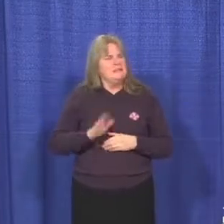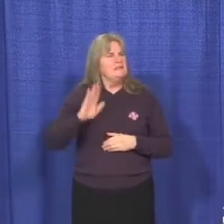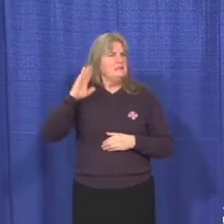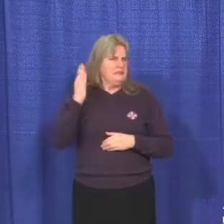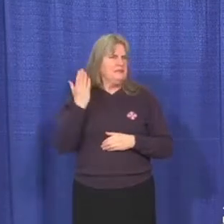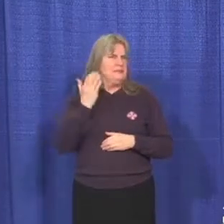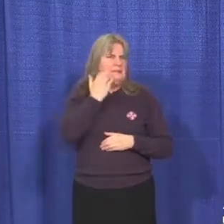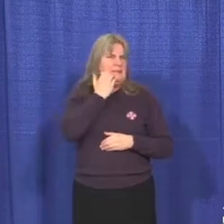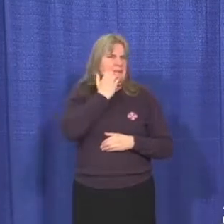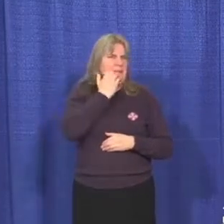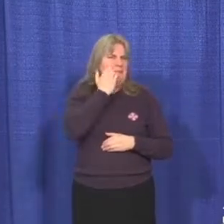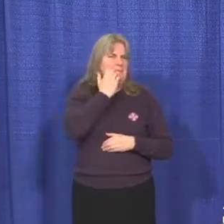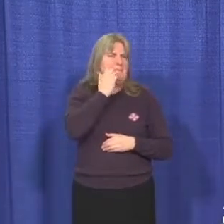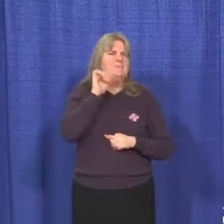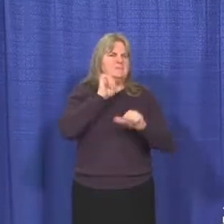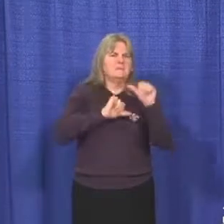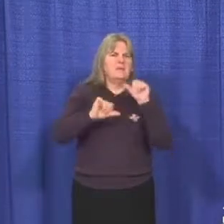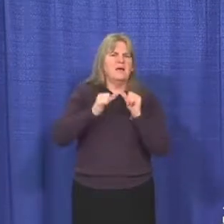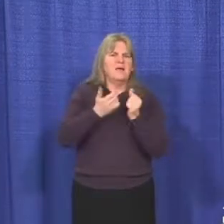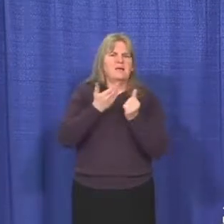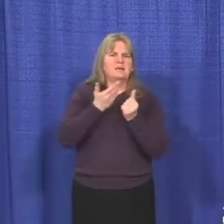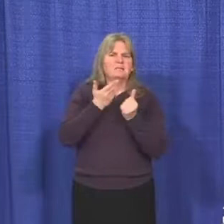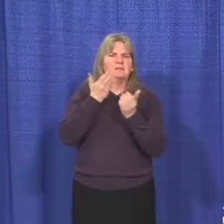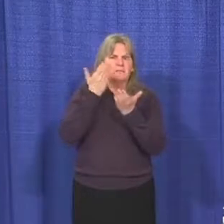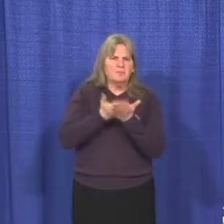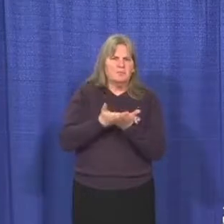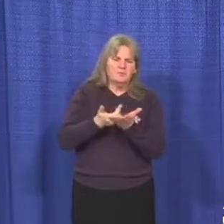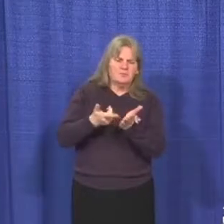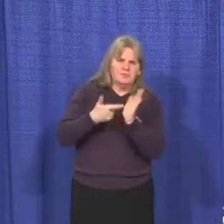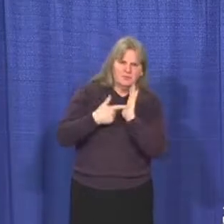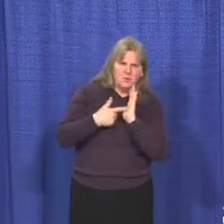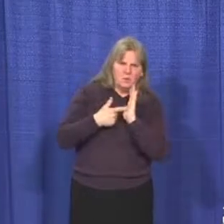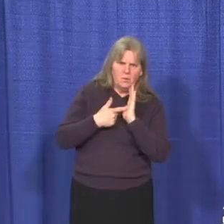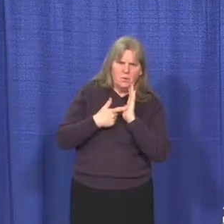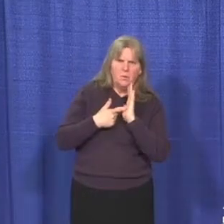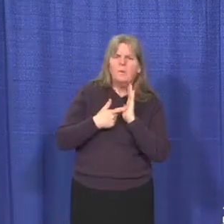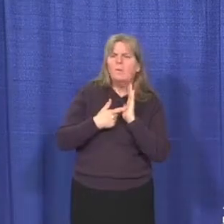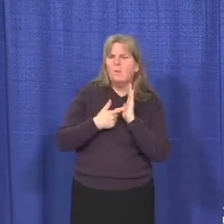We think they have come Sunway and it's not all in my head but